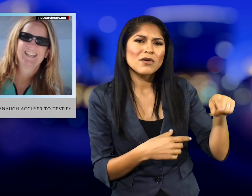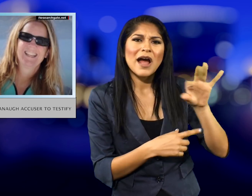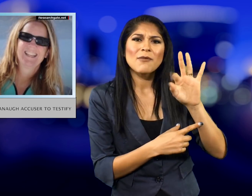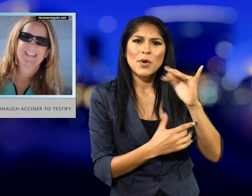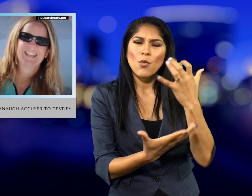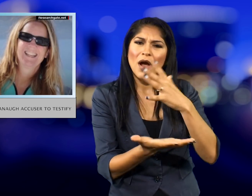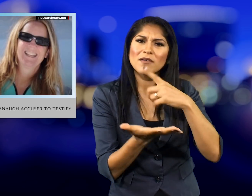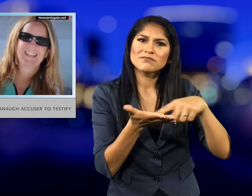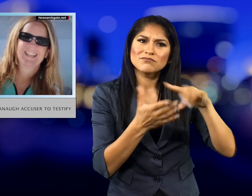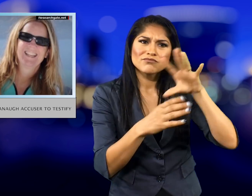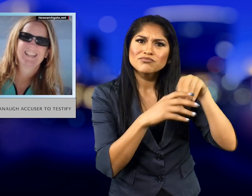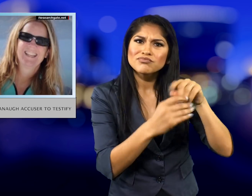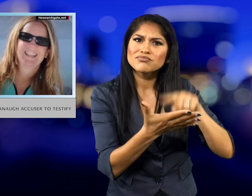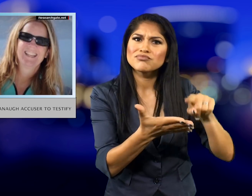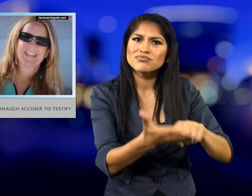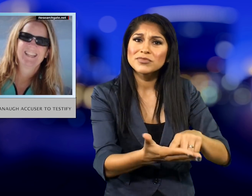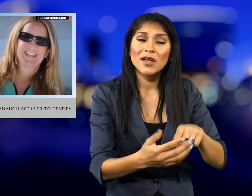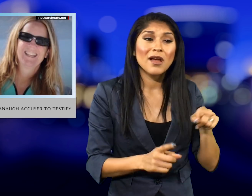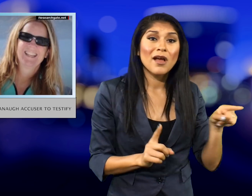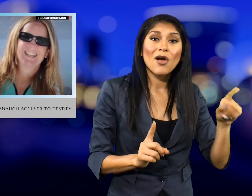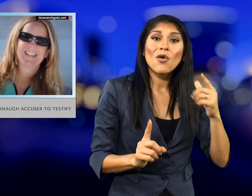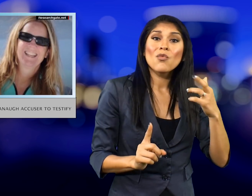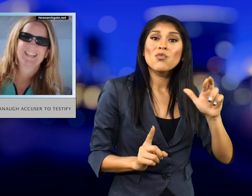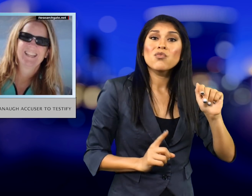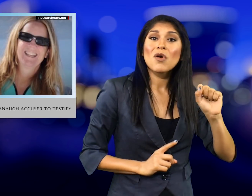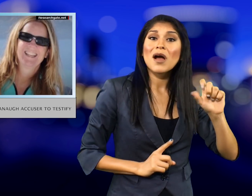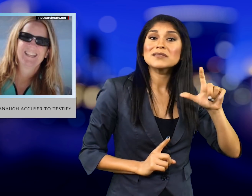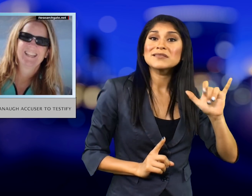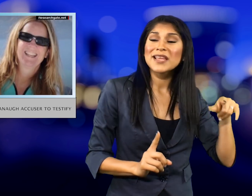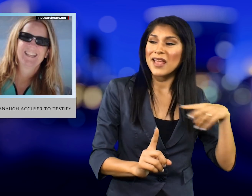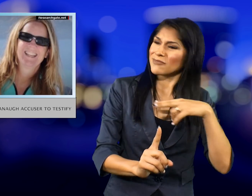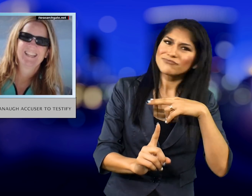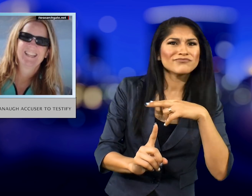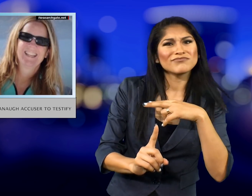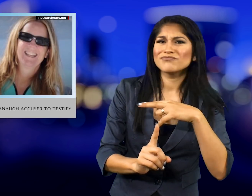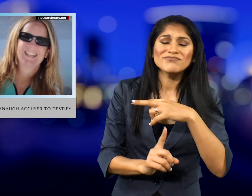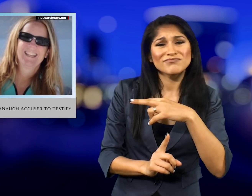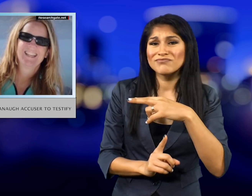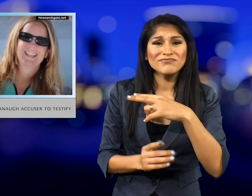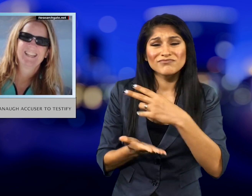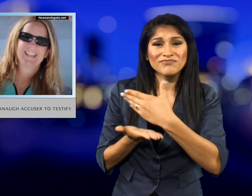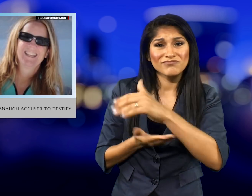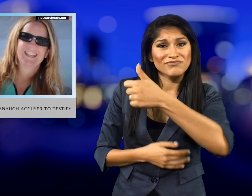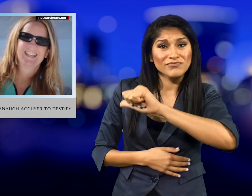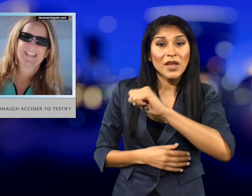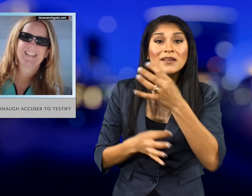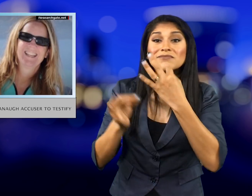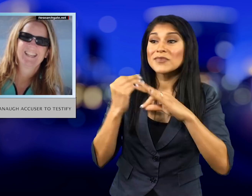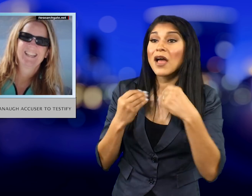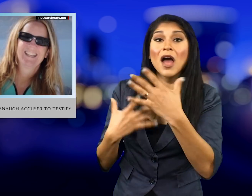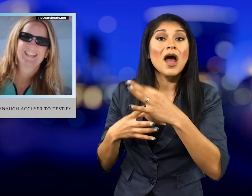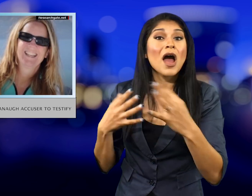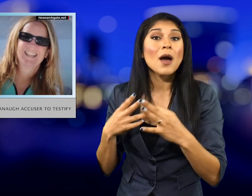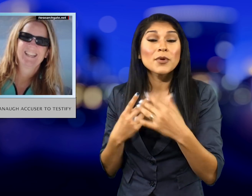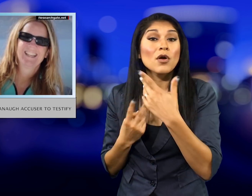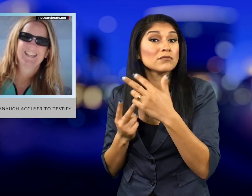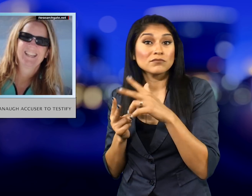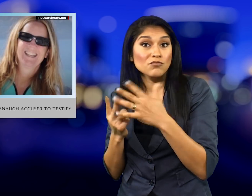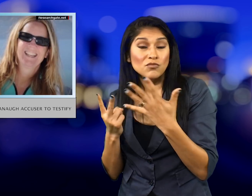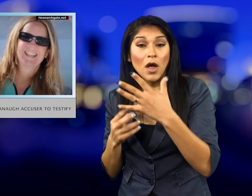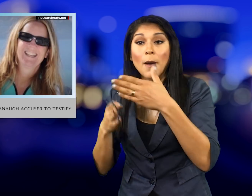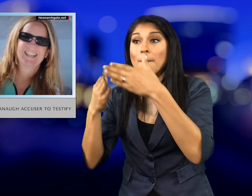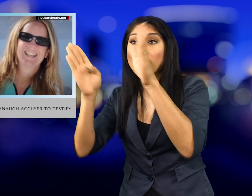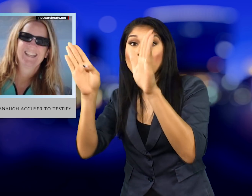Grassley's rejected Ford's call for an FBI investigation but gave her the option of a